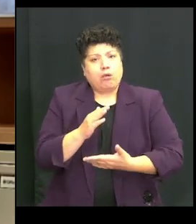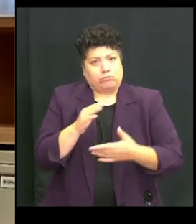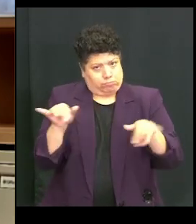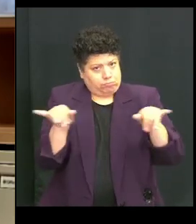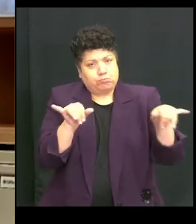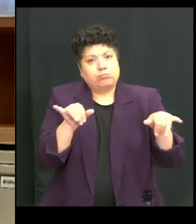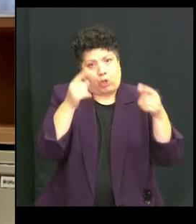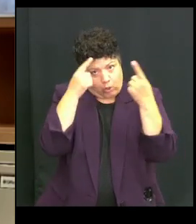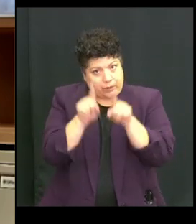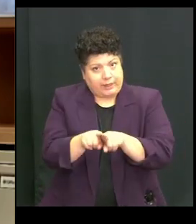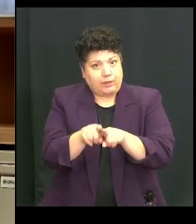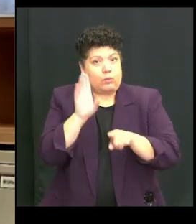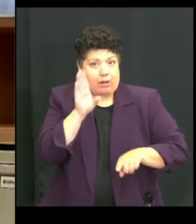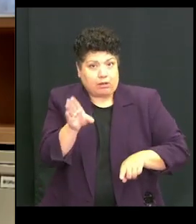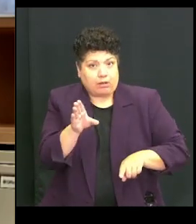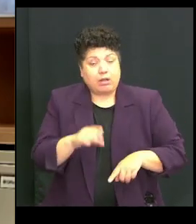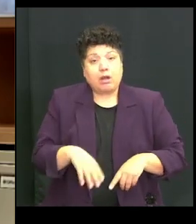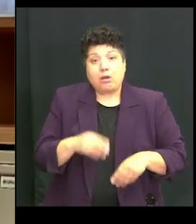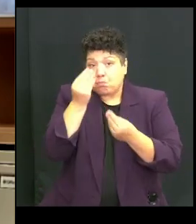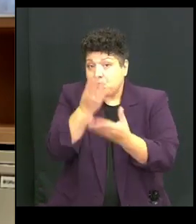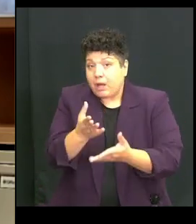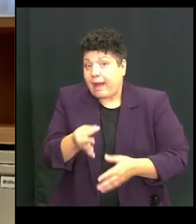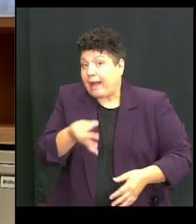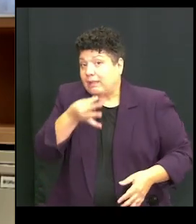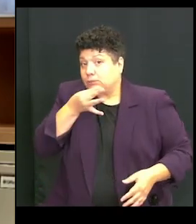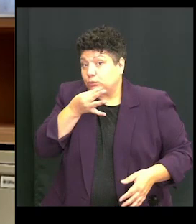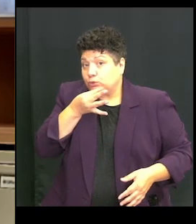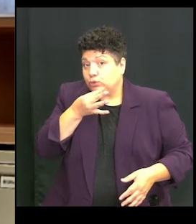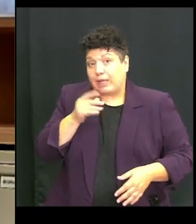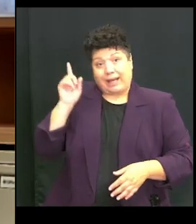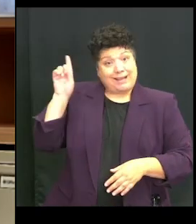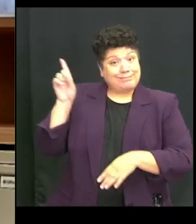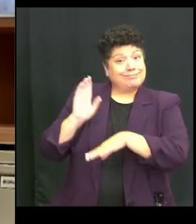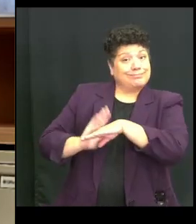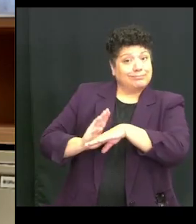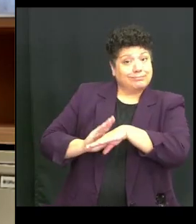just saying "Well, the experts say this" is probably not going to work the way you think it is.